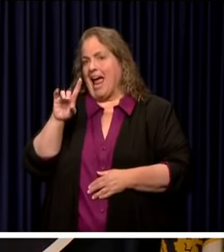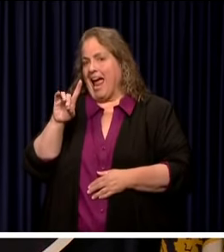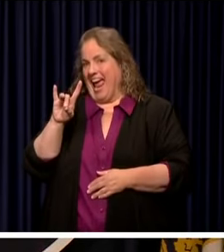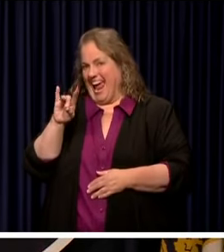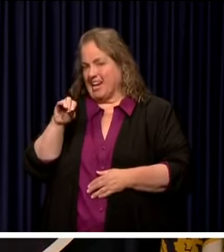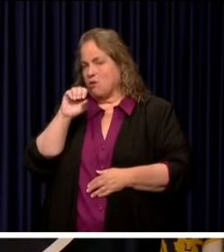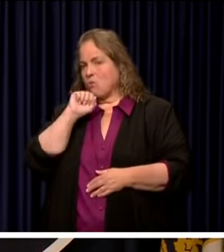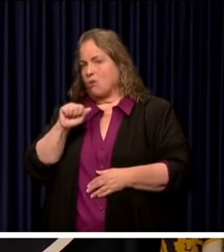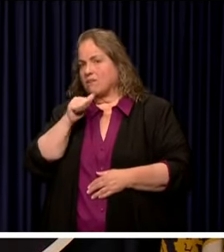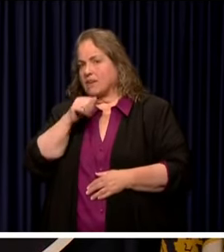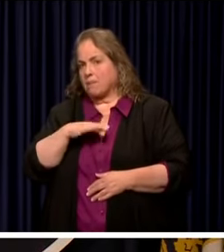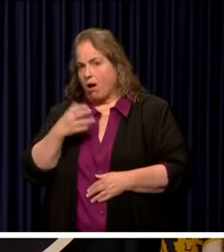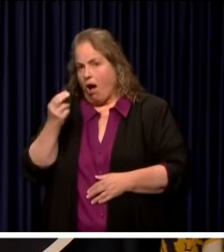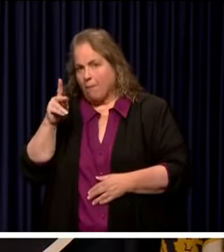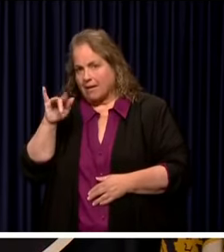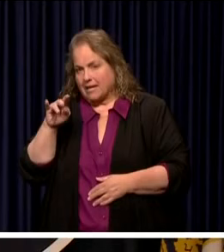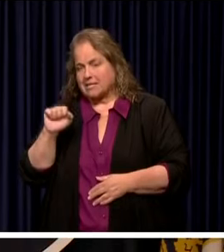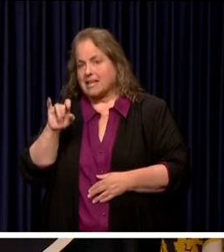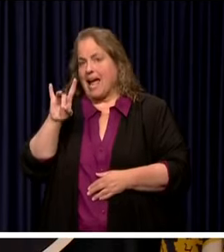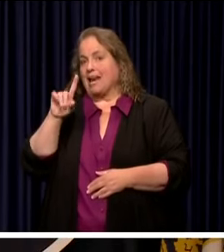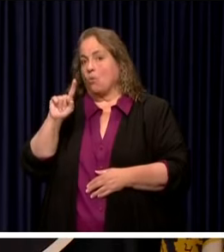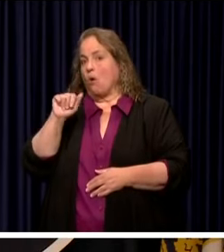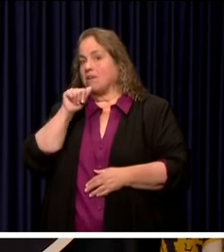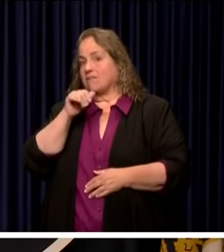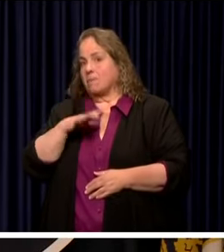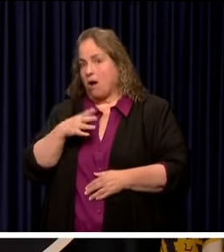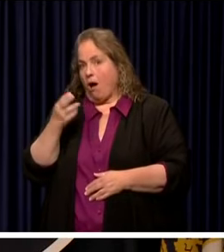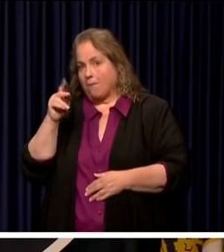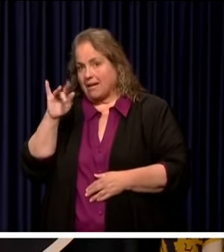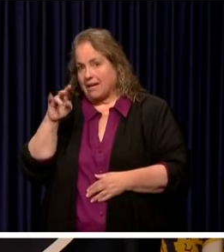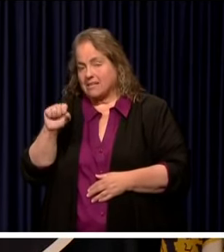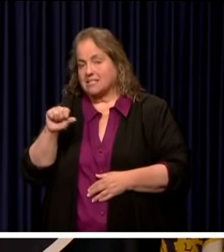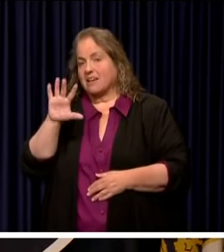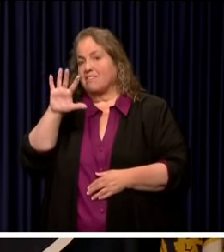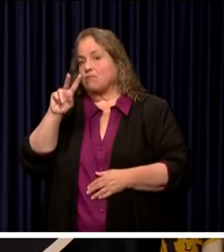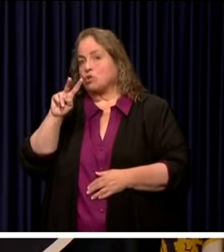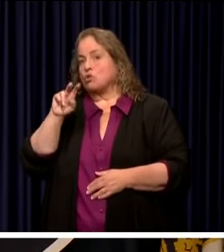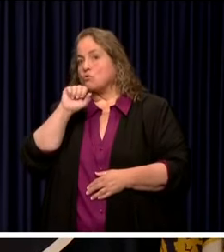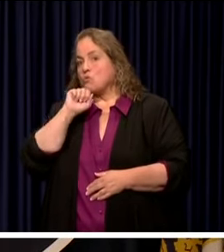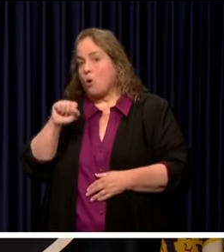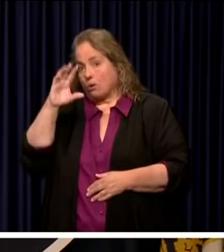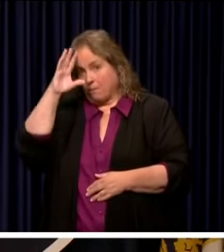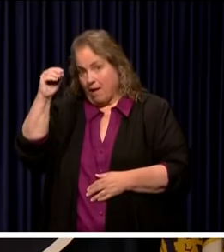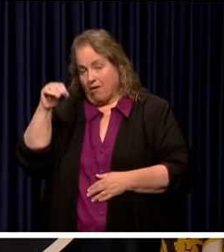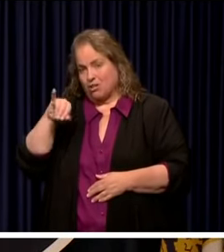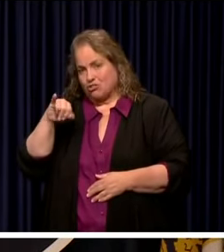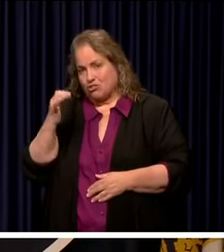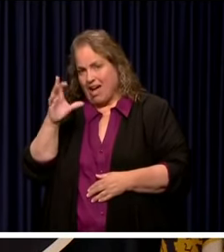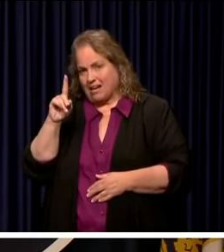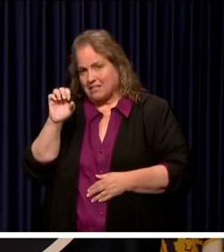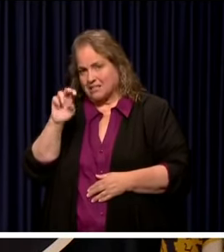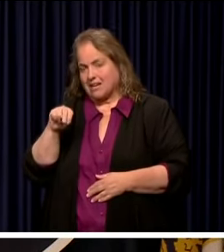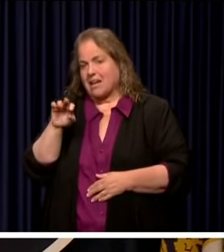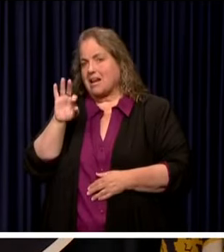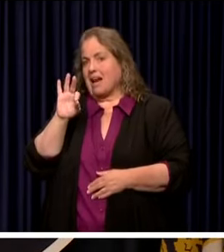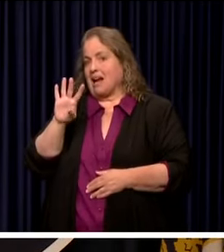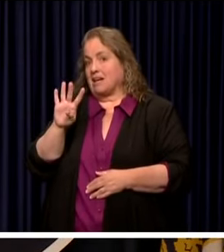THESE ARE PEOPLE'S FAMILY. AND WE'VE GOT -- WE'VE GOT TO DO